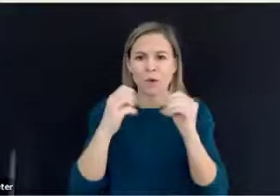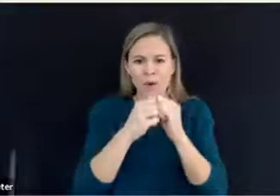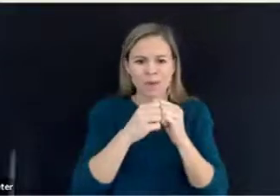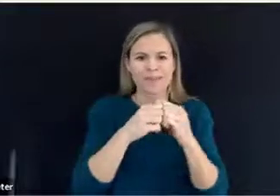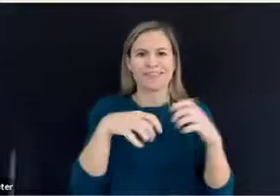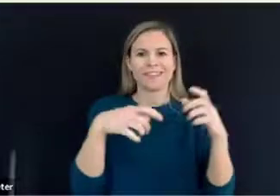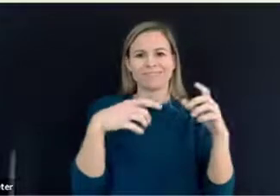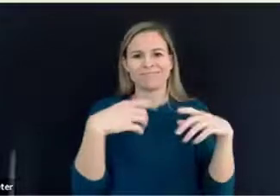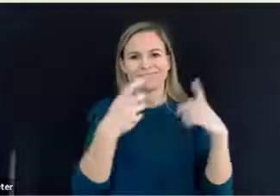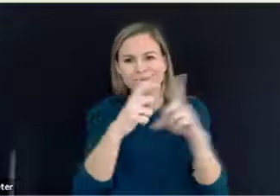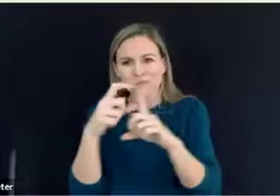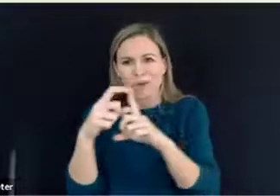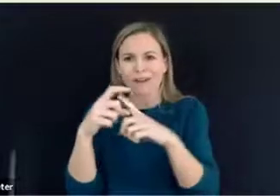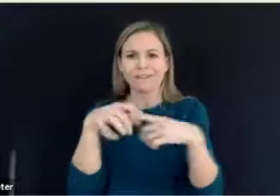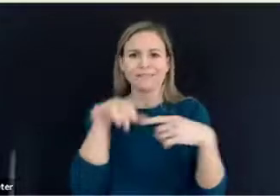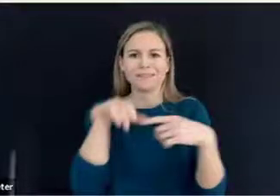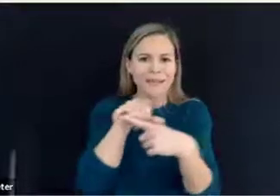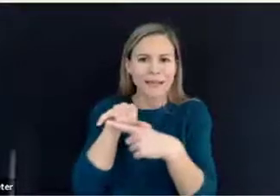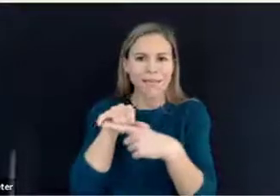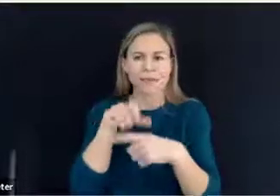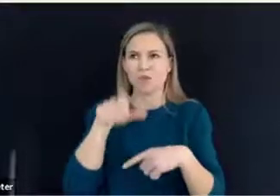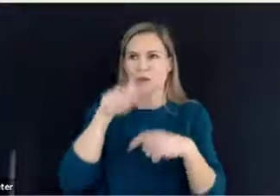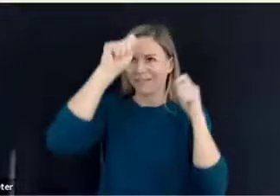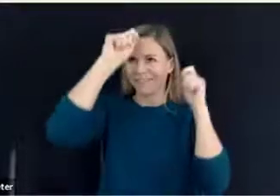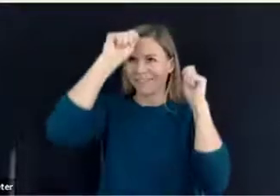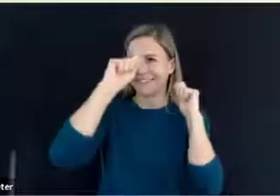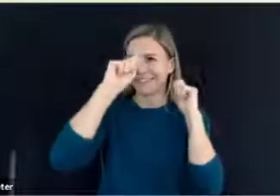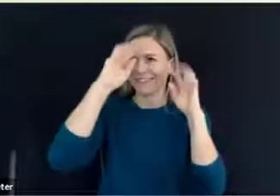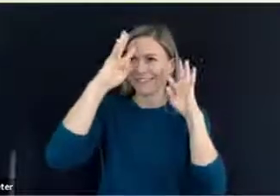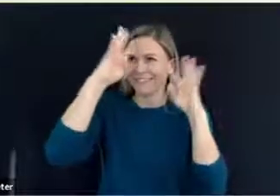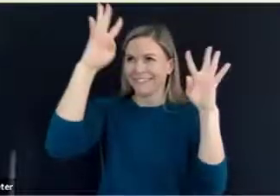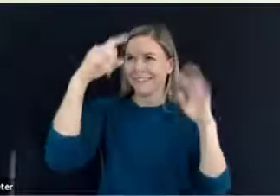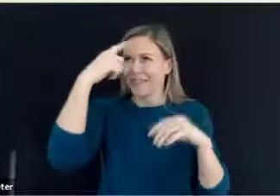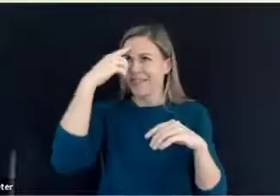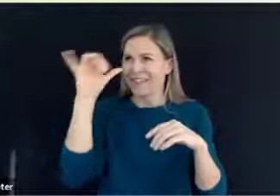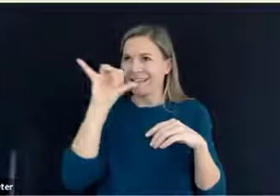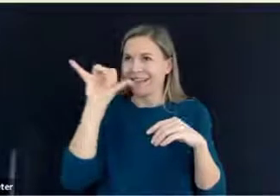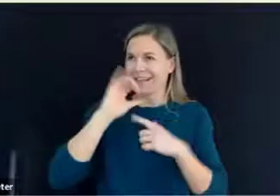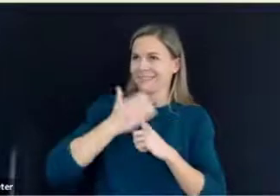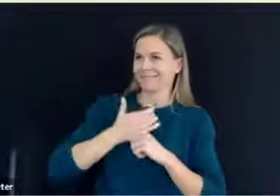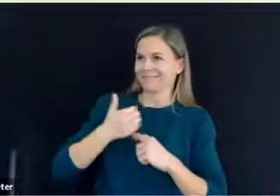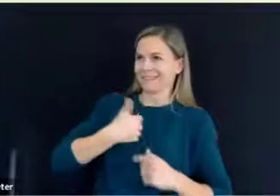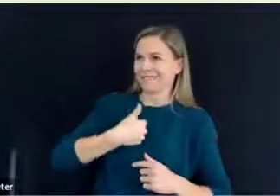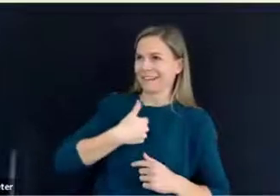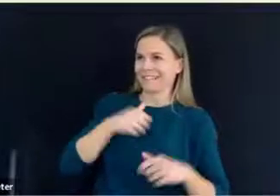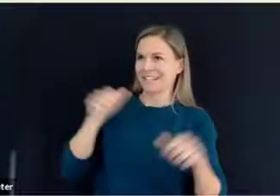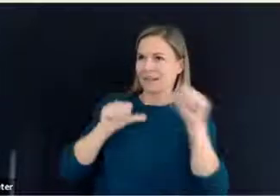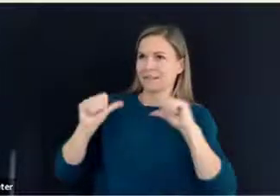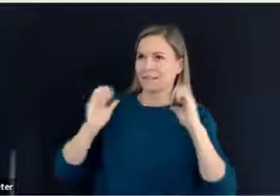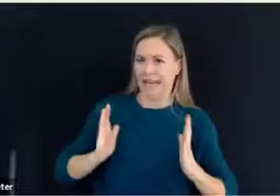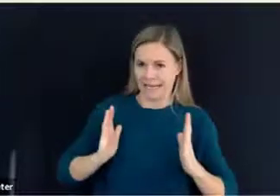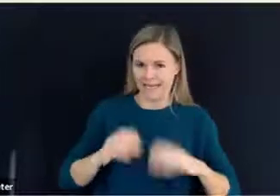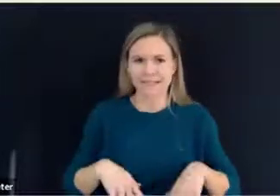Put on your scientist hats 'cause you're gonna need it. Again, peroxisomes.